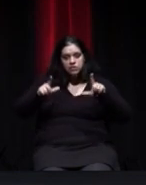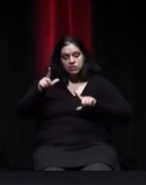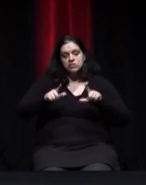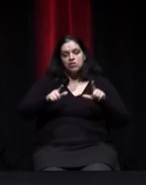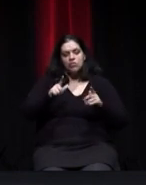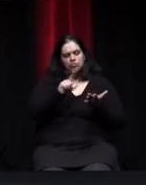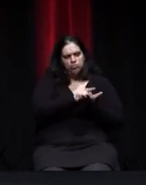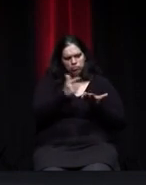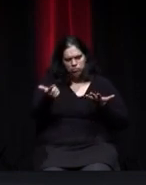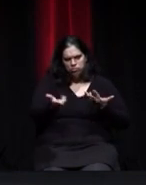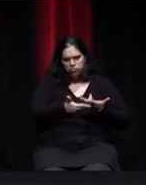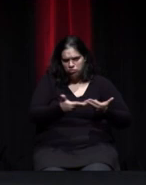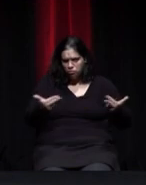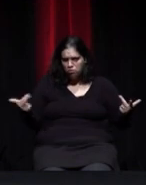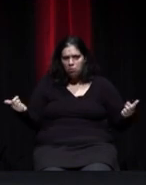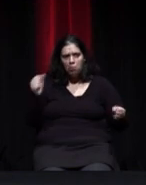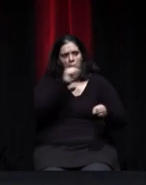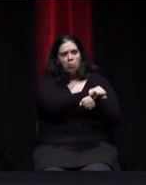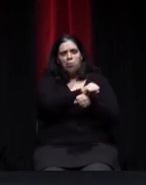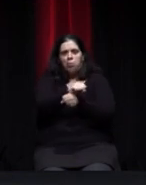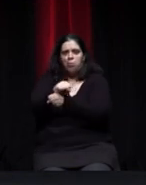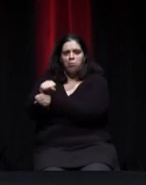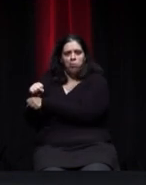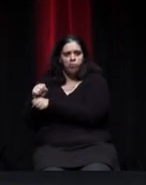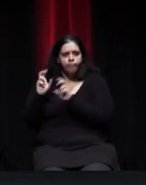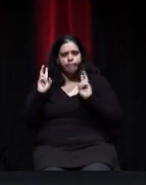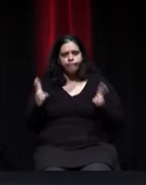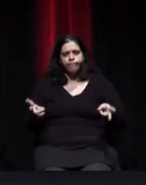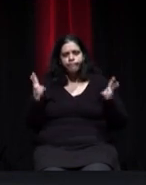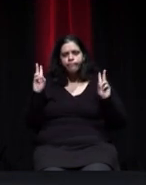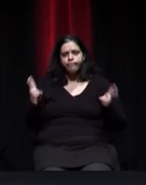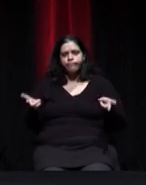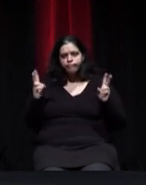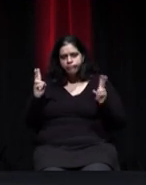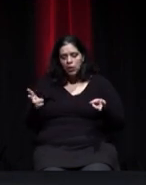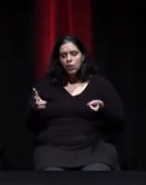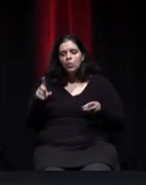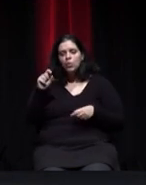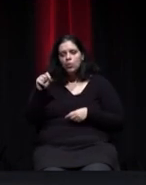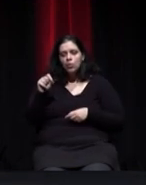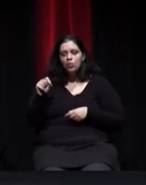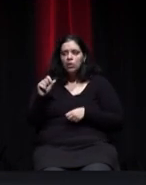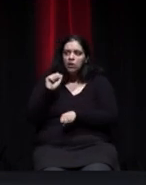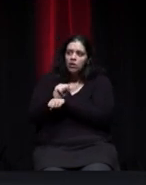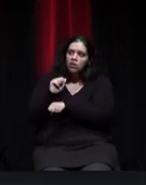stayed still in something called public concession.